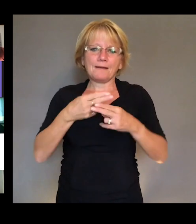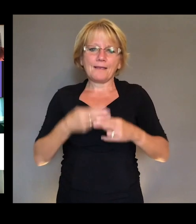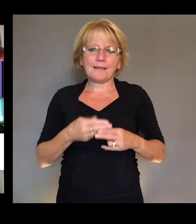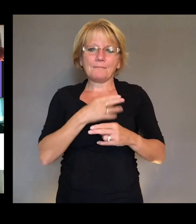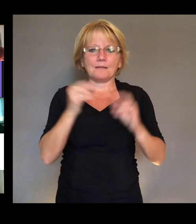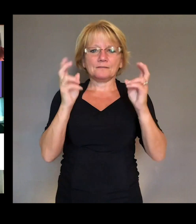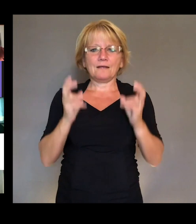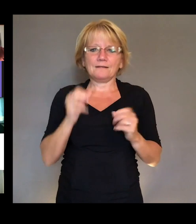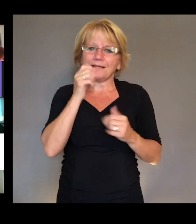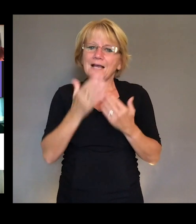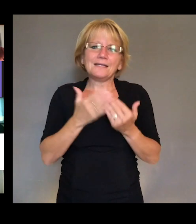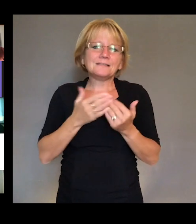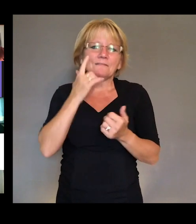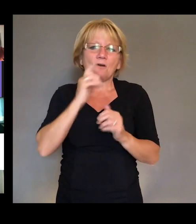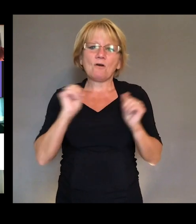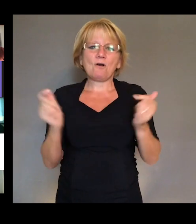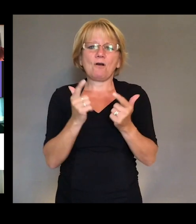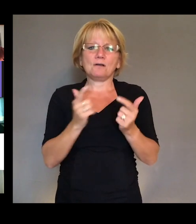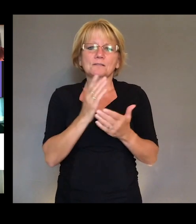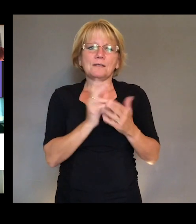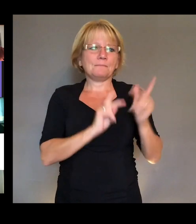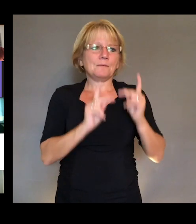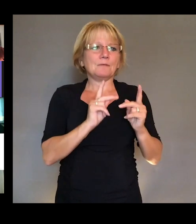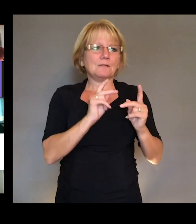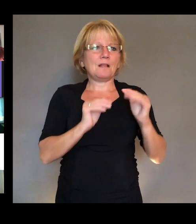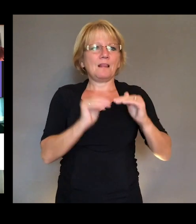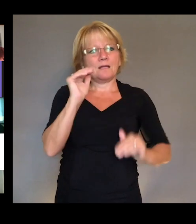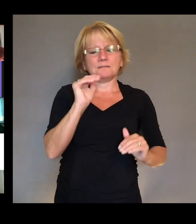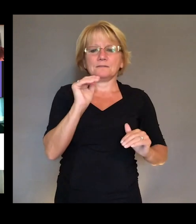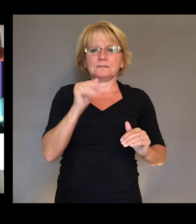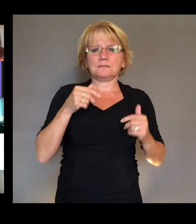It's not always so easy for folks who are not as privileged as I am.